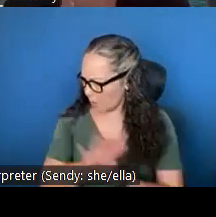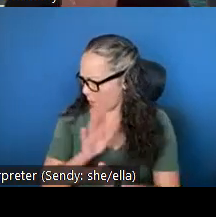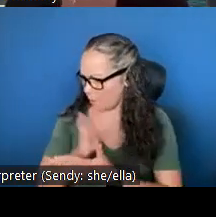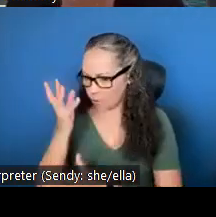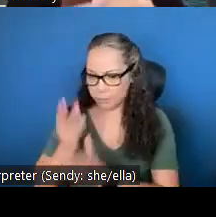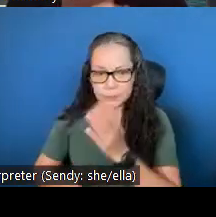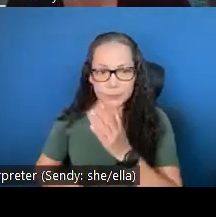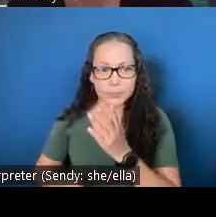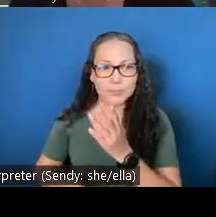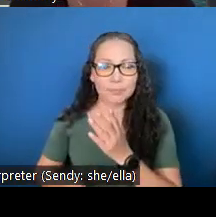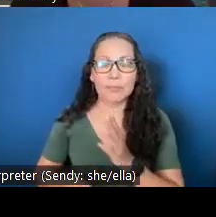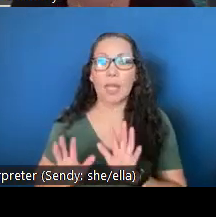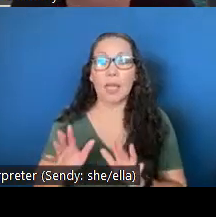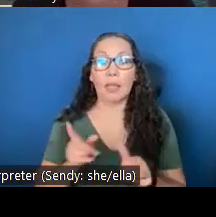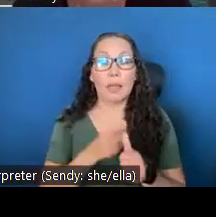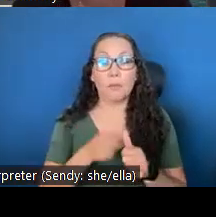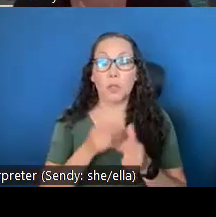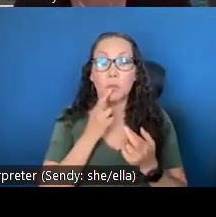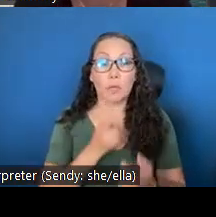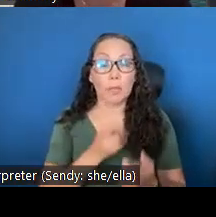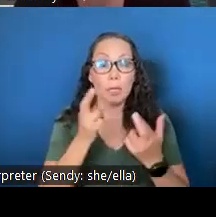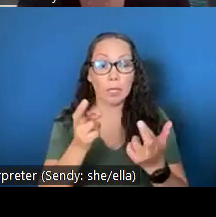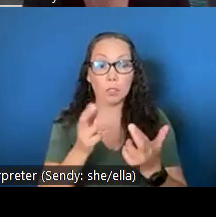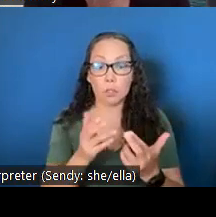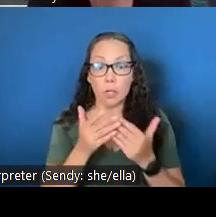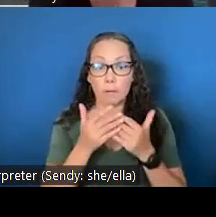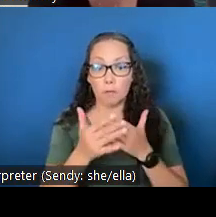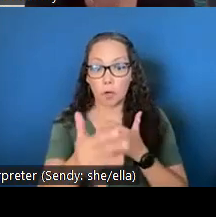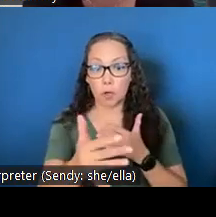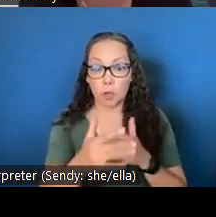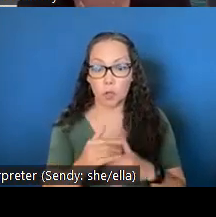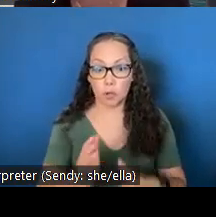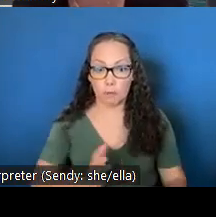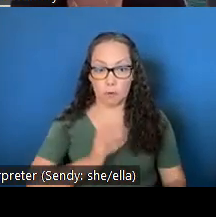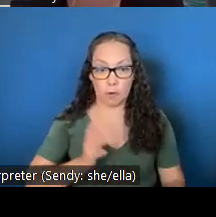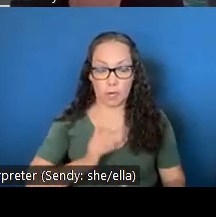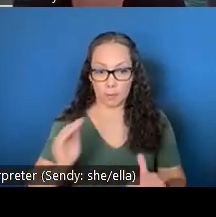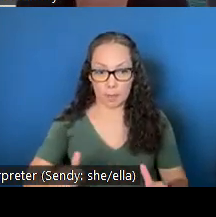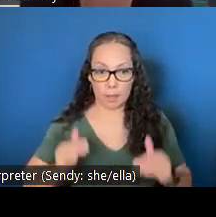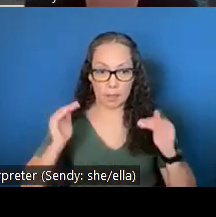the first recommendation is to further Define formalize and Elevate the role of the Department